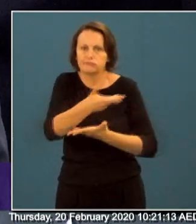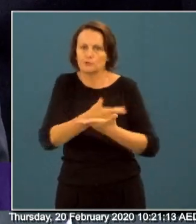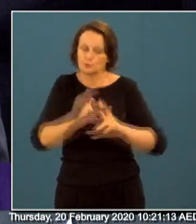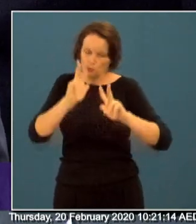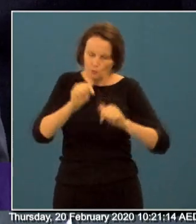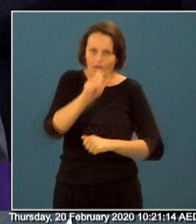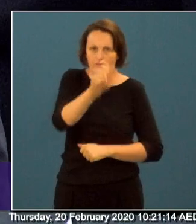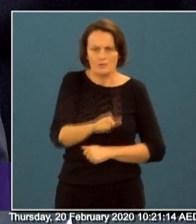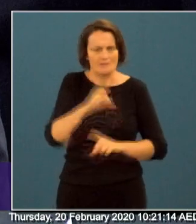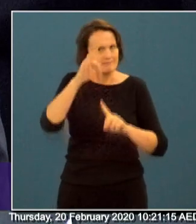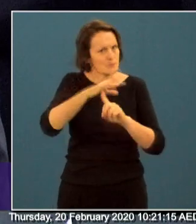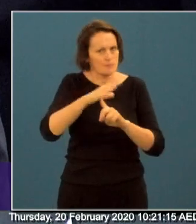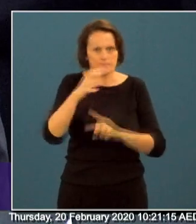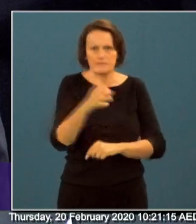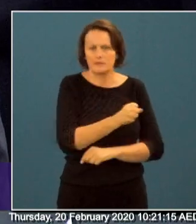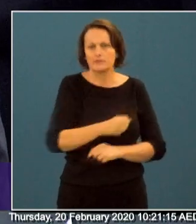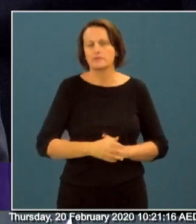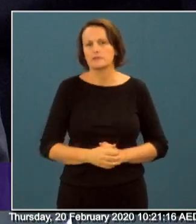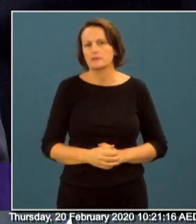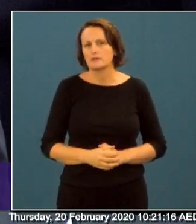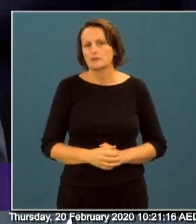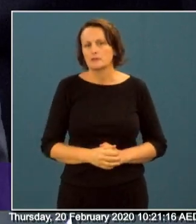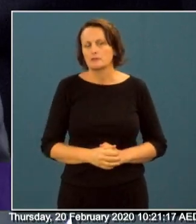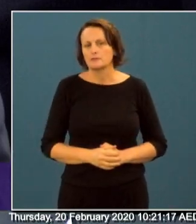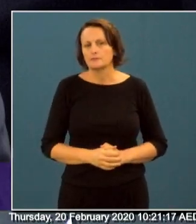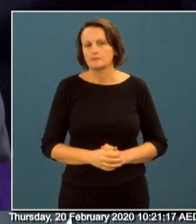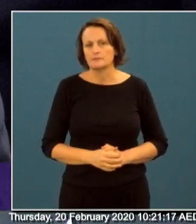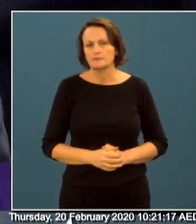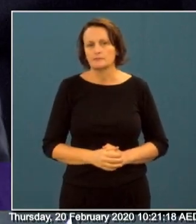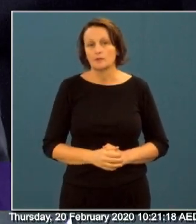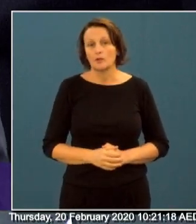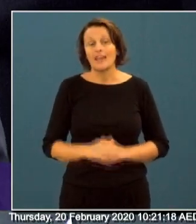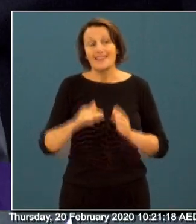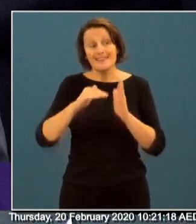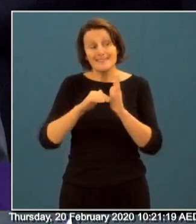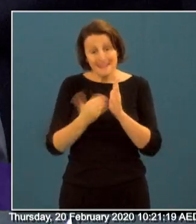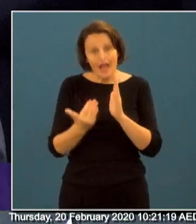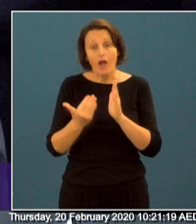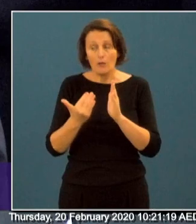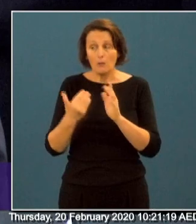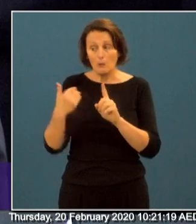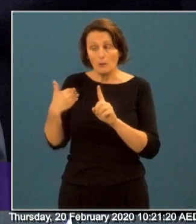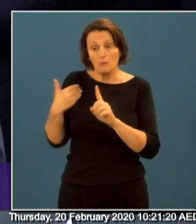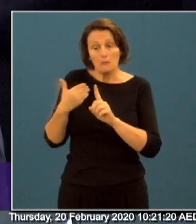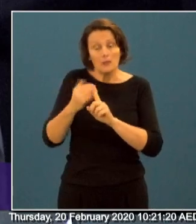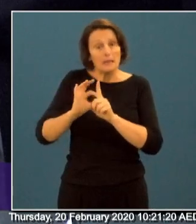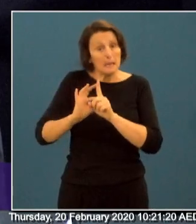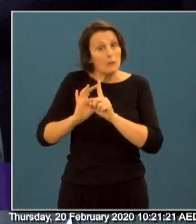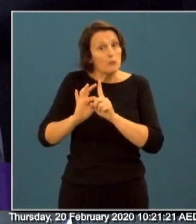And there are good signs that that's increasingly occurring, but we've got a distance to travel.